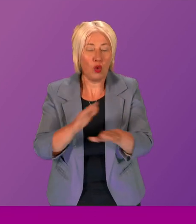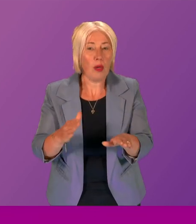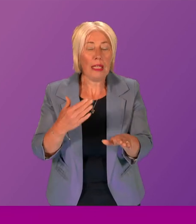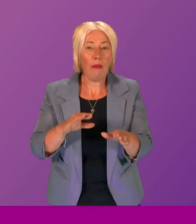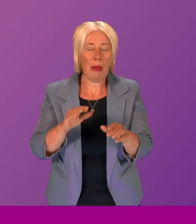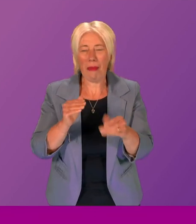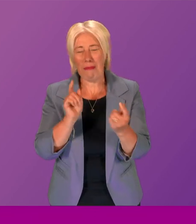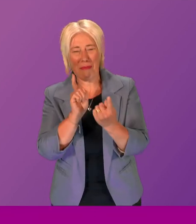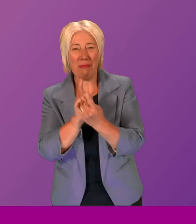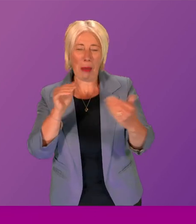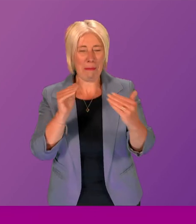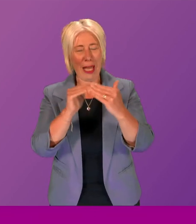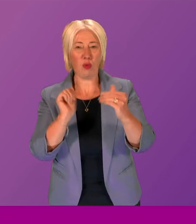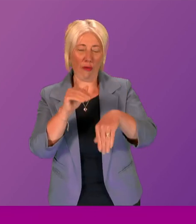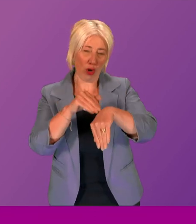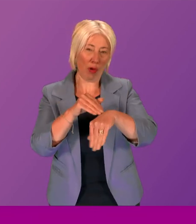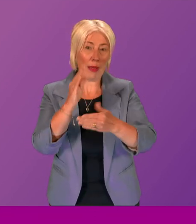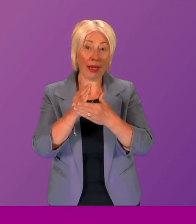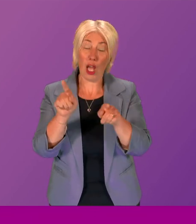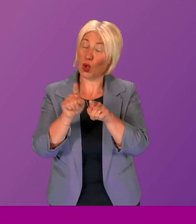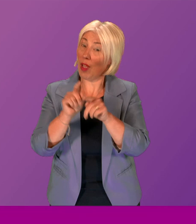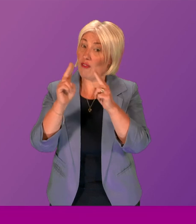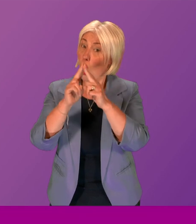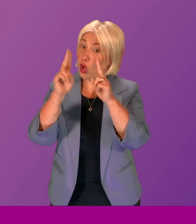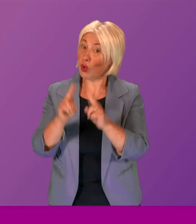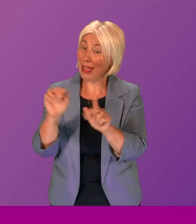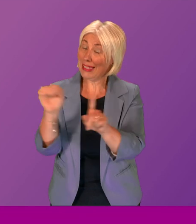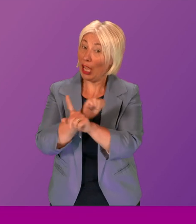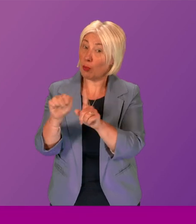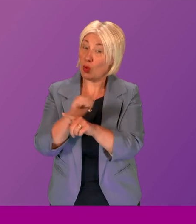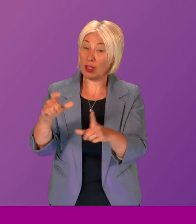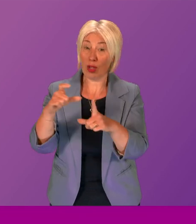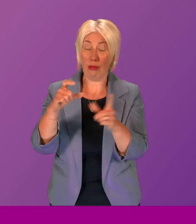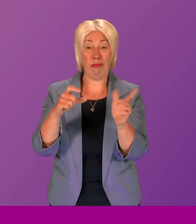such as domestic abuse incidents. I do not know whether Douglas Ross is